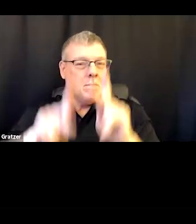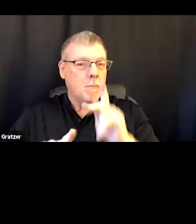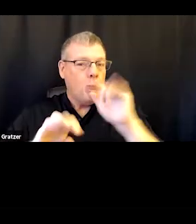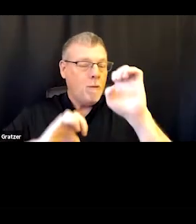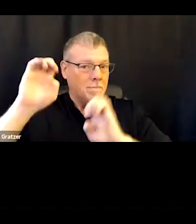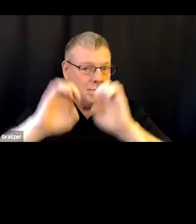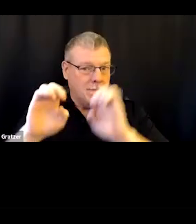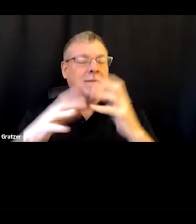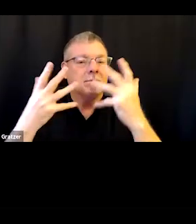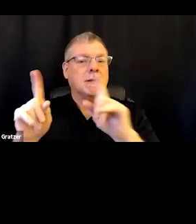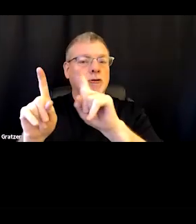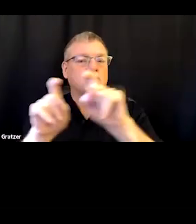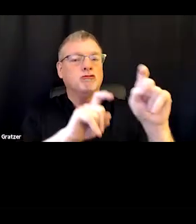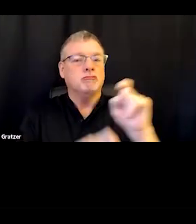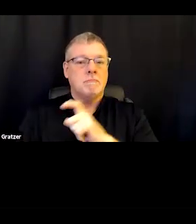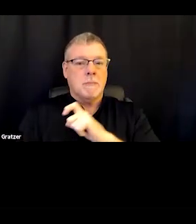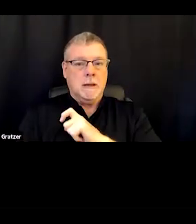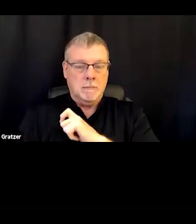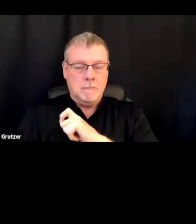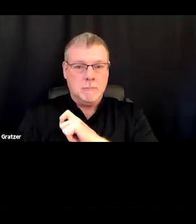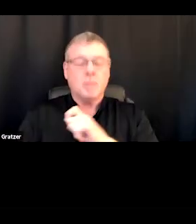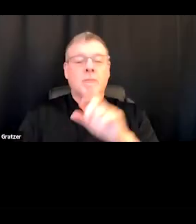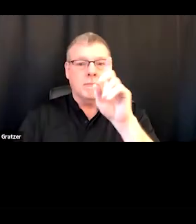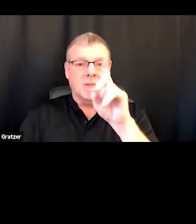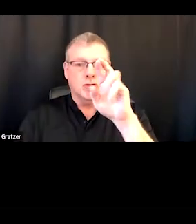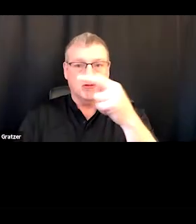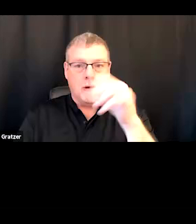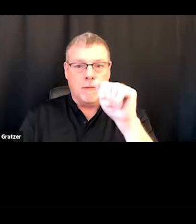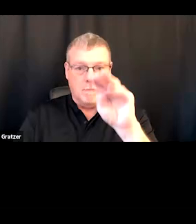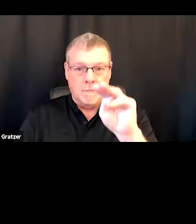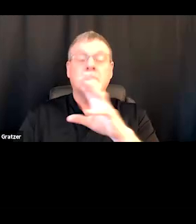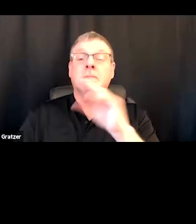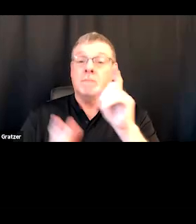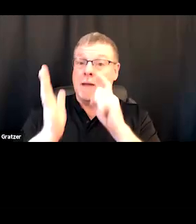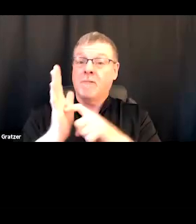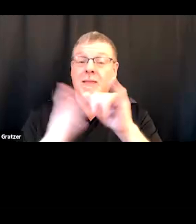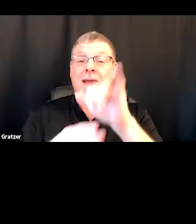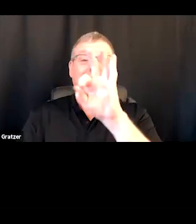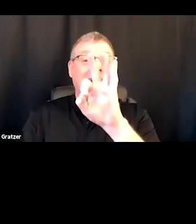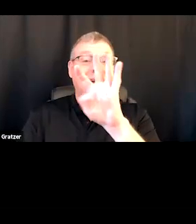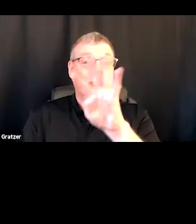has surveyed the police department, the Durham Police Department, and it was identified that 94% of officers